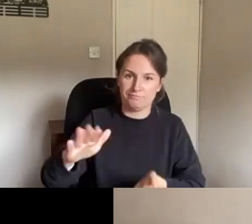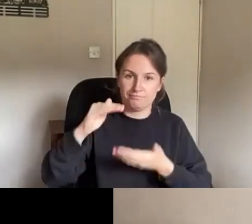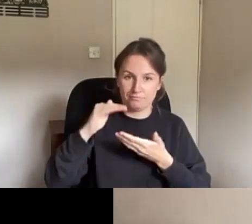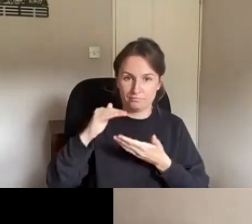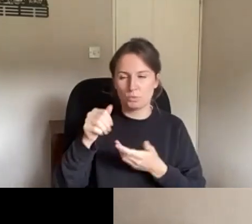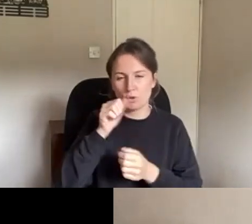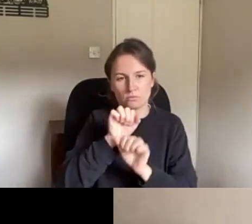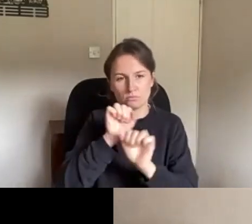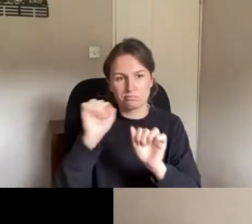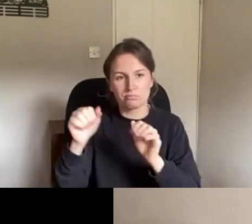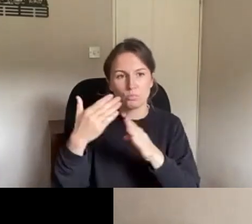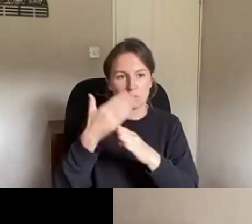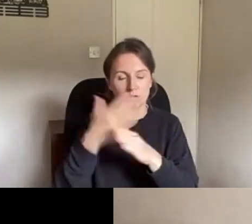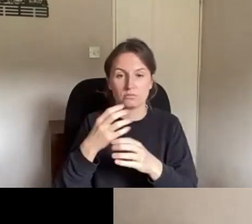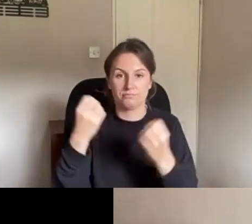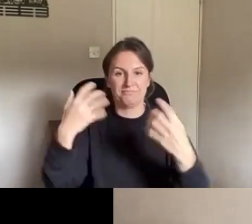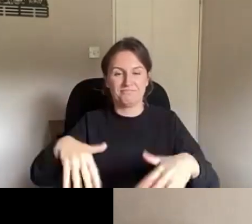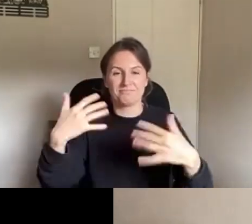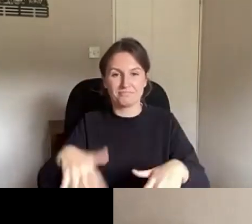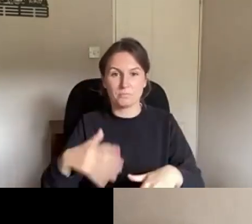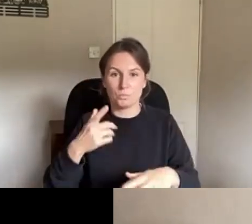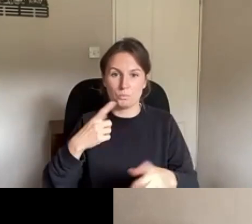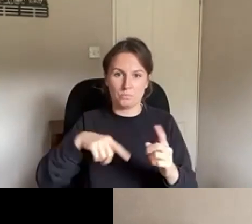and it would be great to read about it and showcase it.